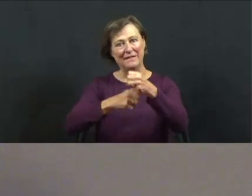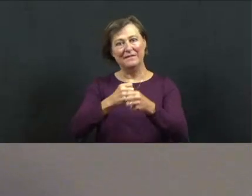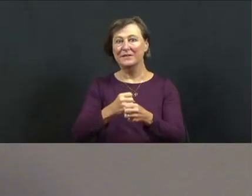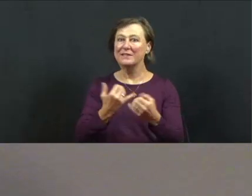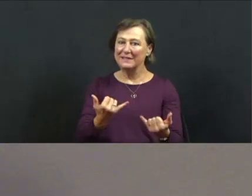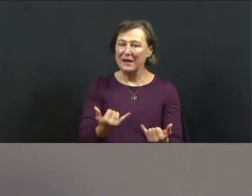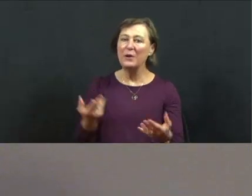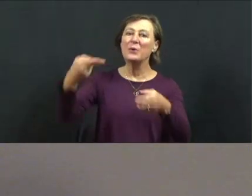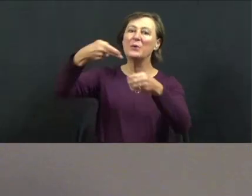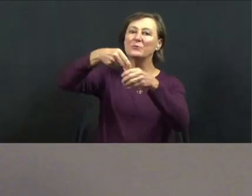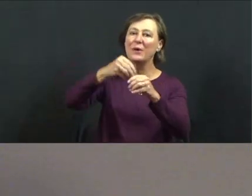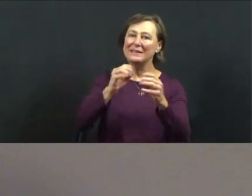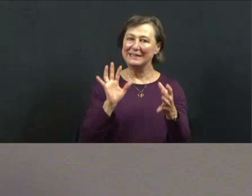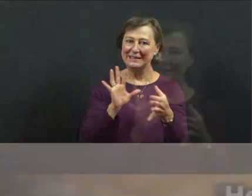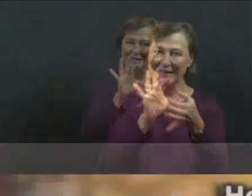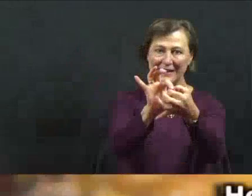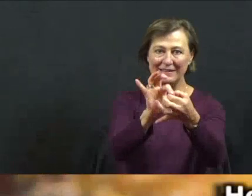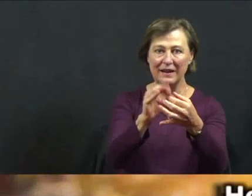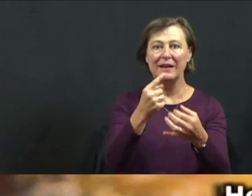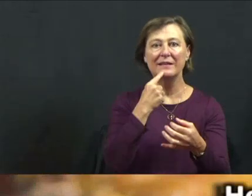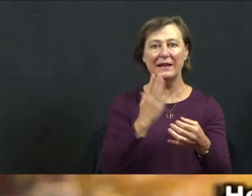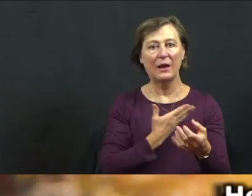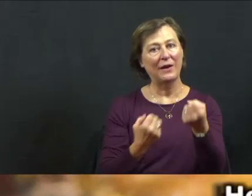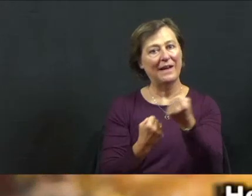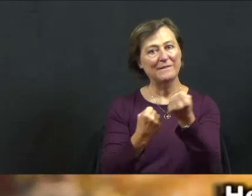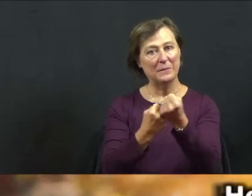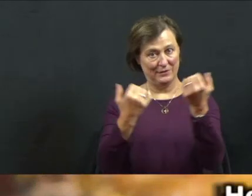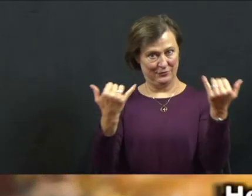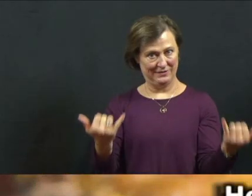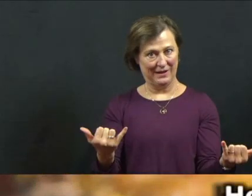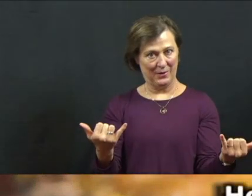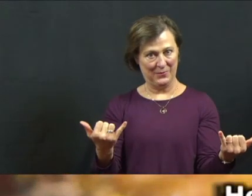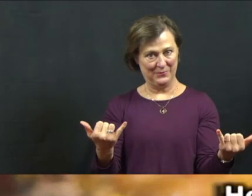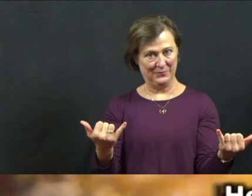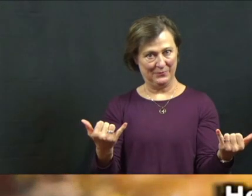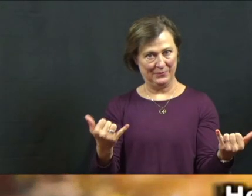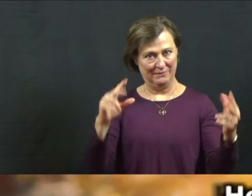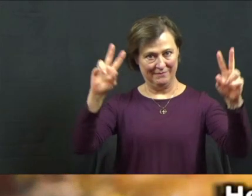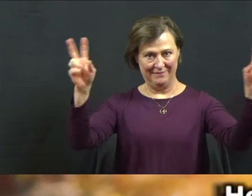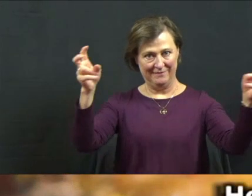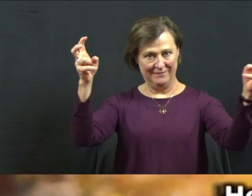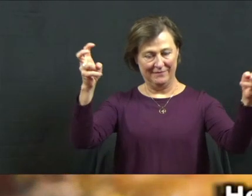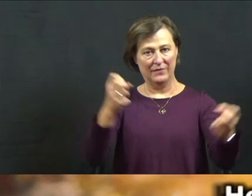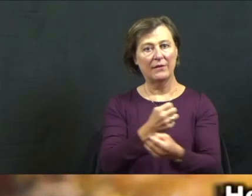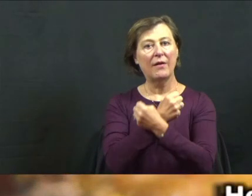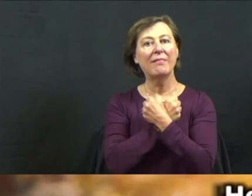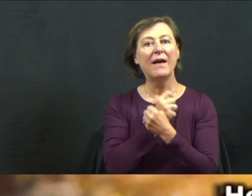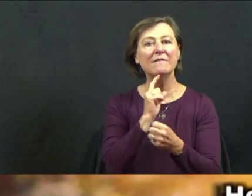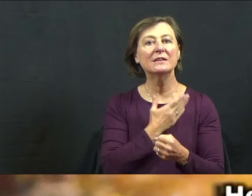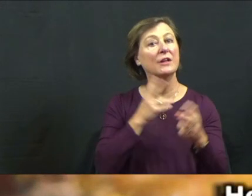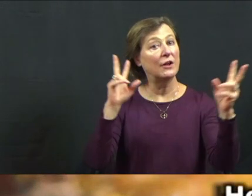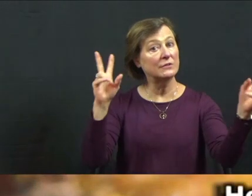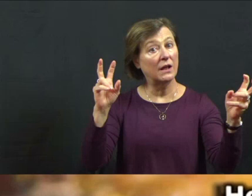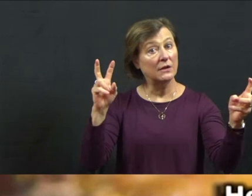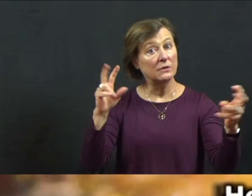and say our affirmation now: Love is our doctrine. Compassion